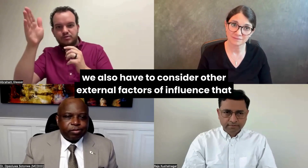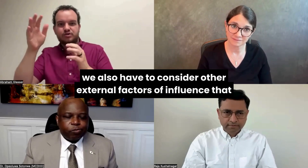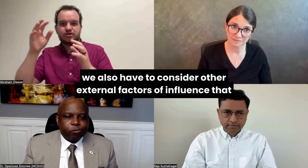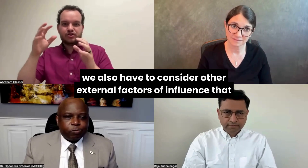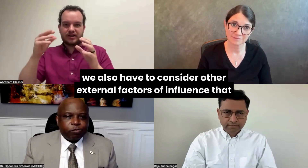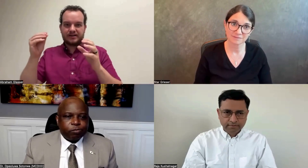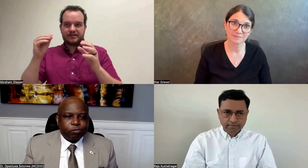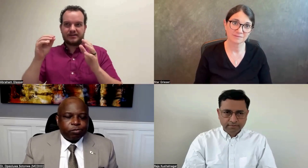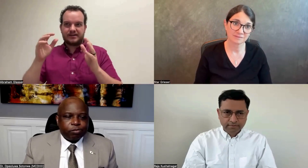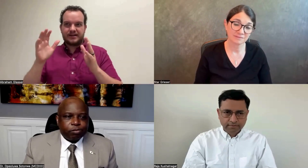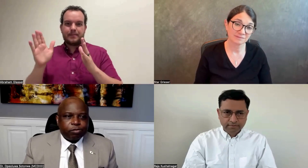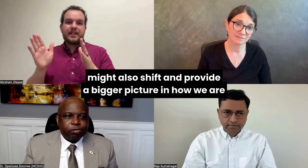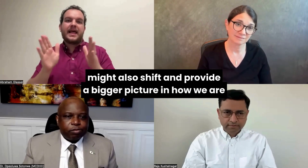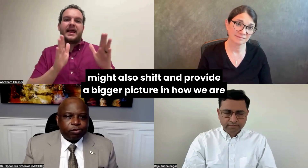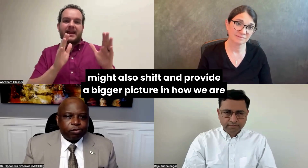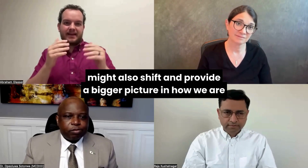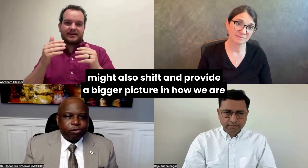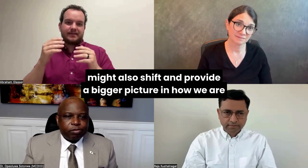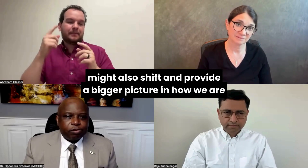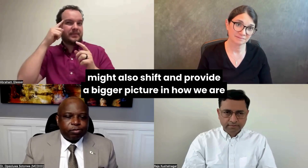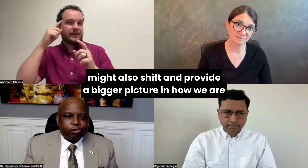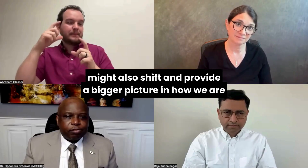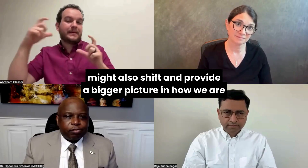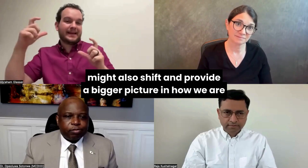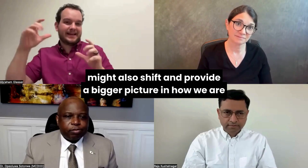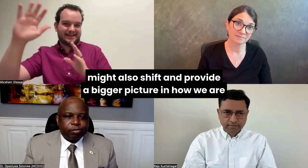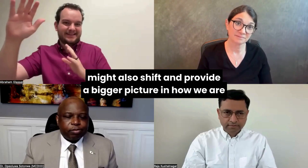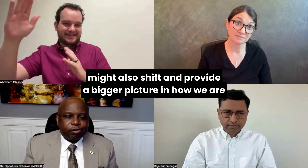might also shift and provide a bigger picture in how we are